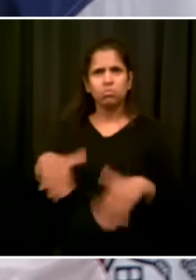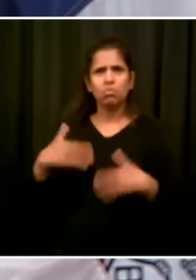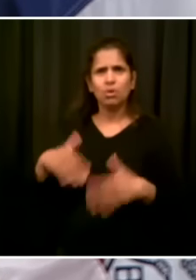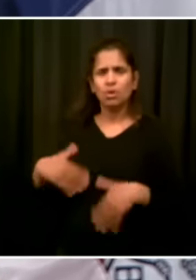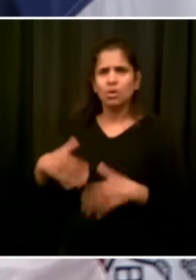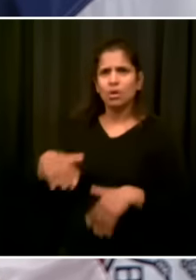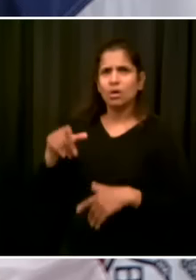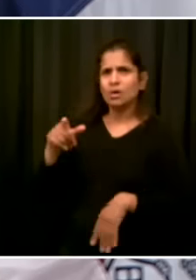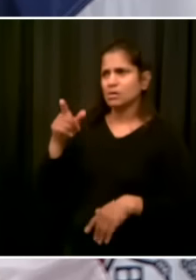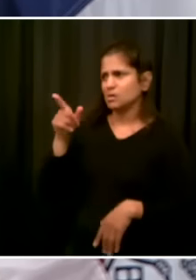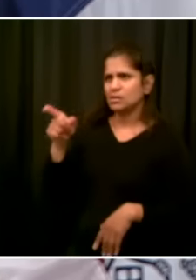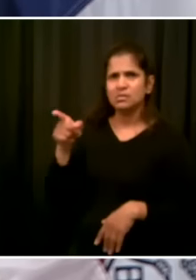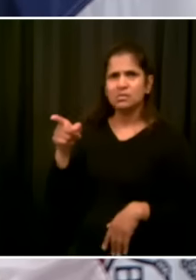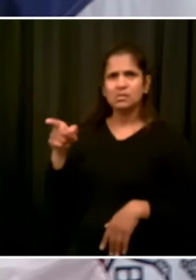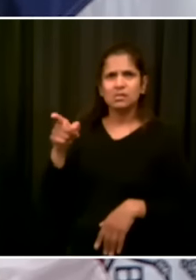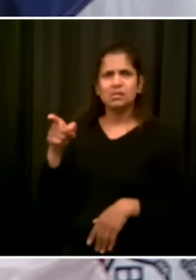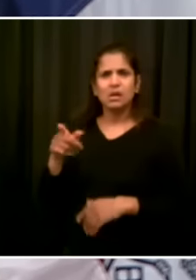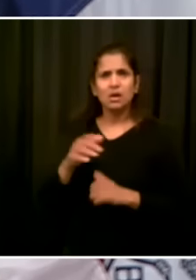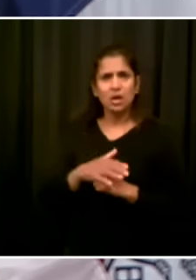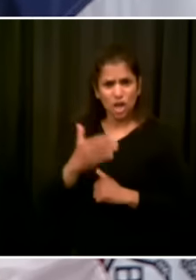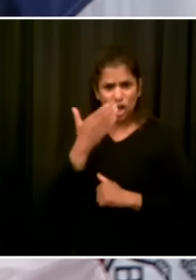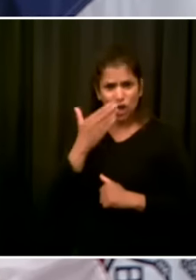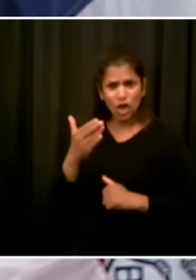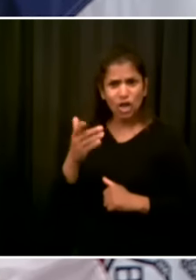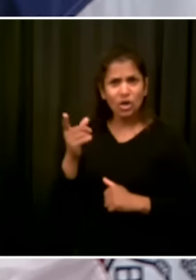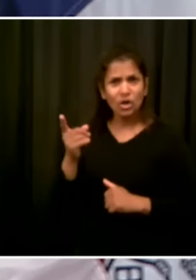. GIVEN THE ATMOSPHERE IN THIS